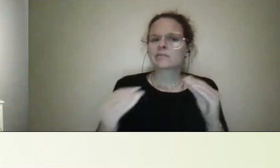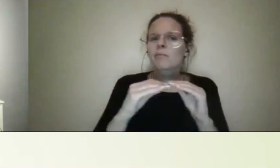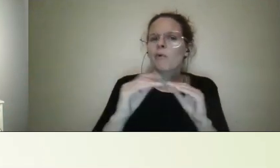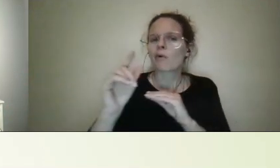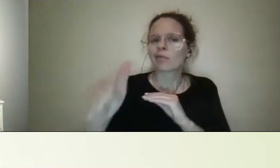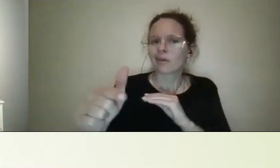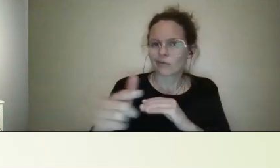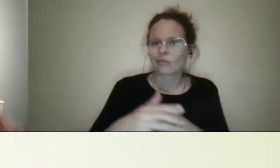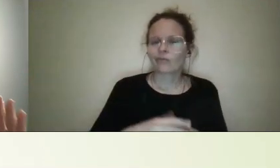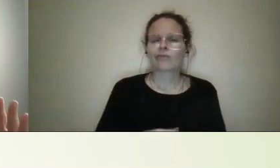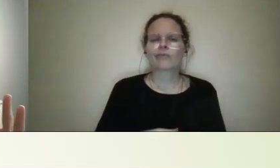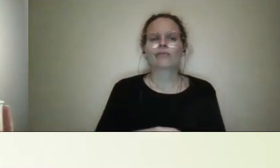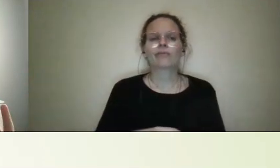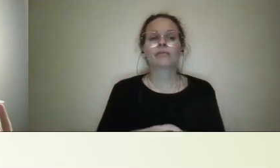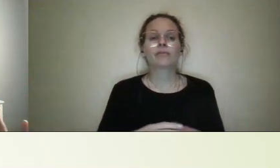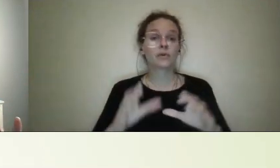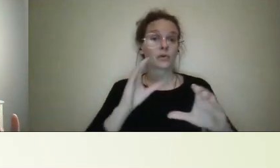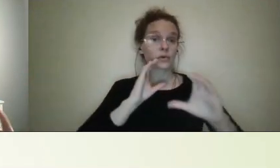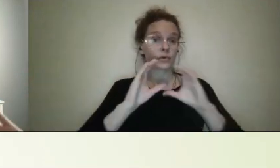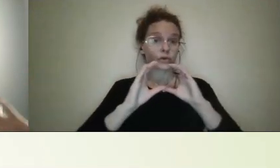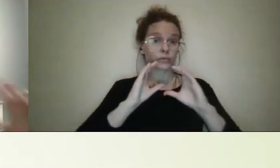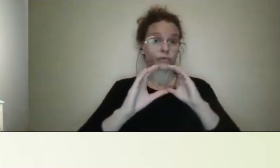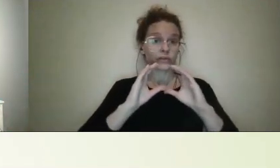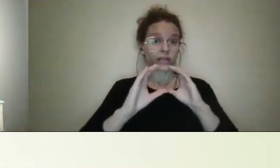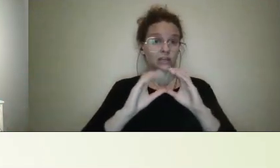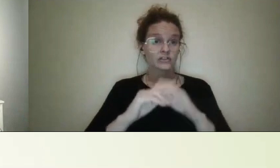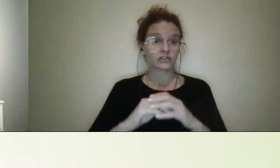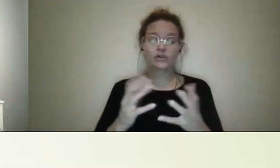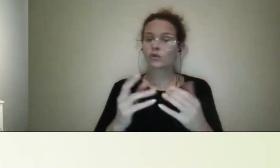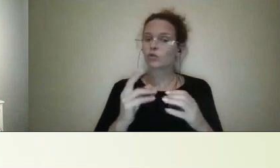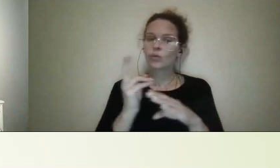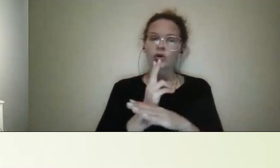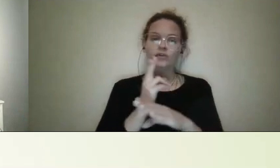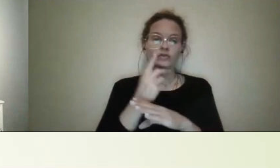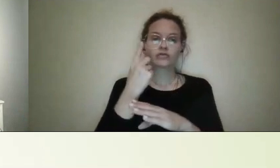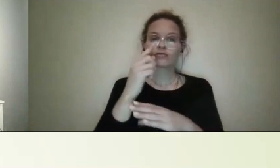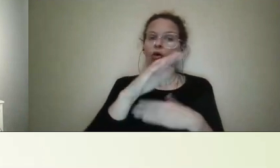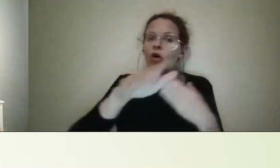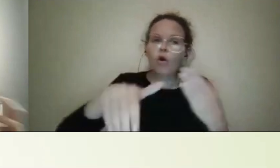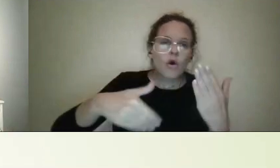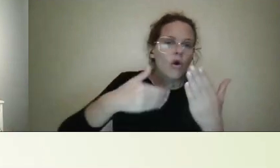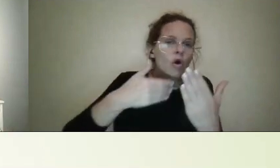Communication is something we want to use in all social interactions. So an example,